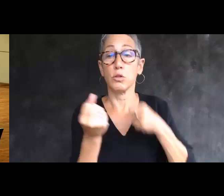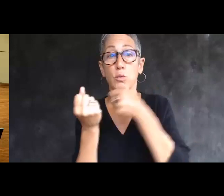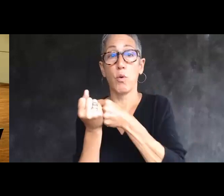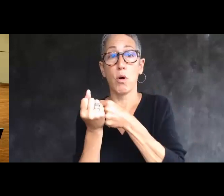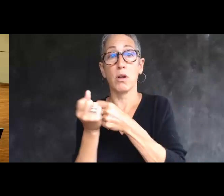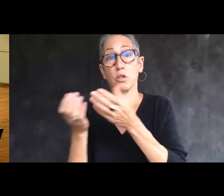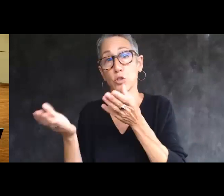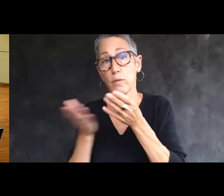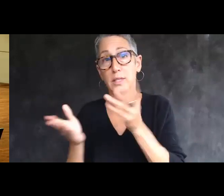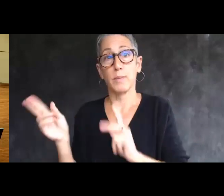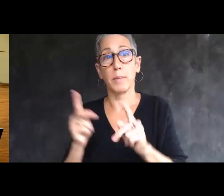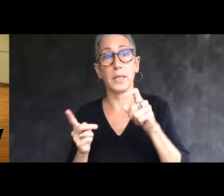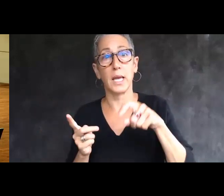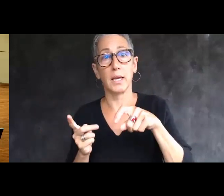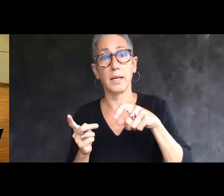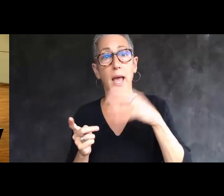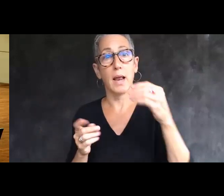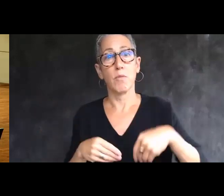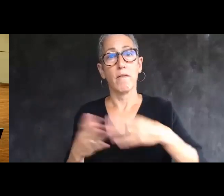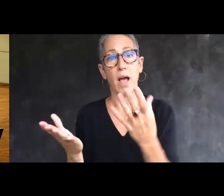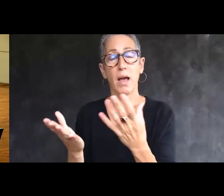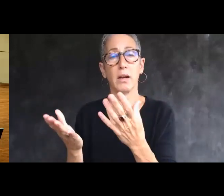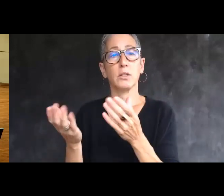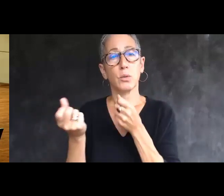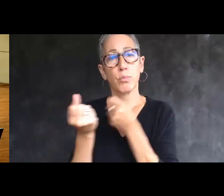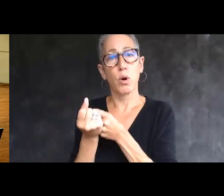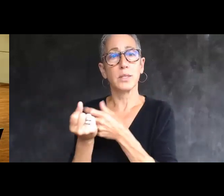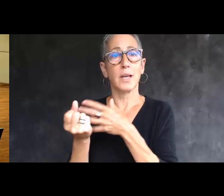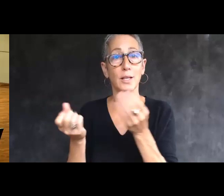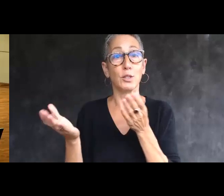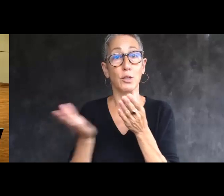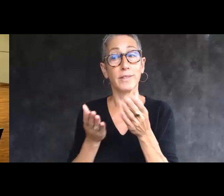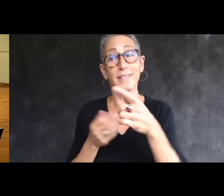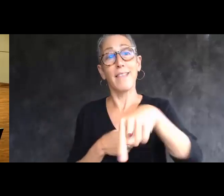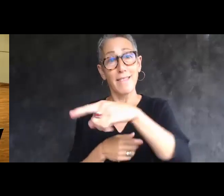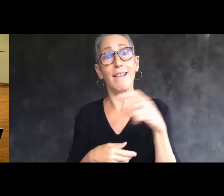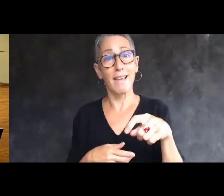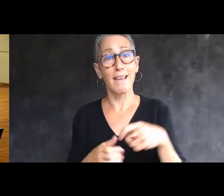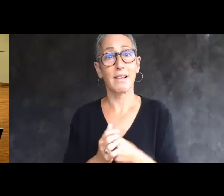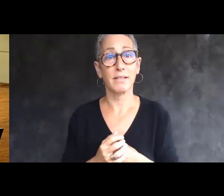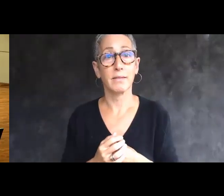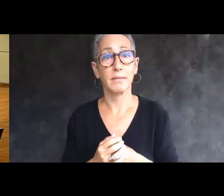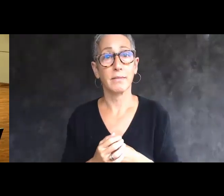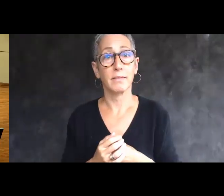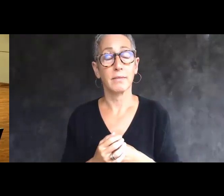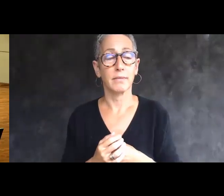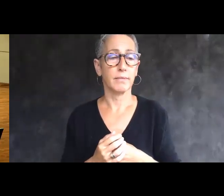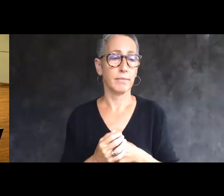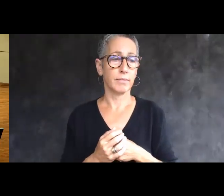to provide the actual supports and services that they need. So like there's a huge conversation as growing around, like you said,